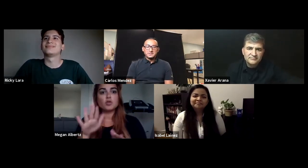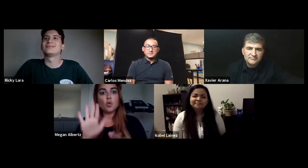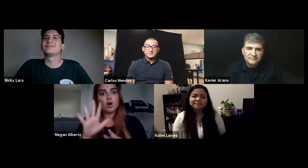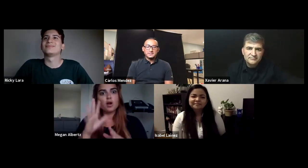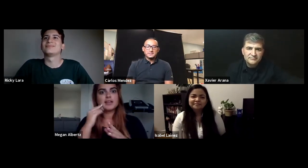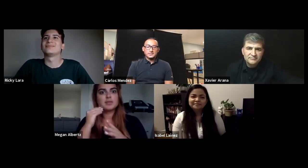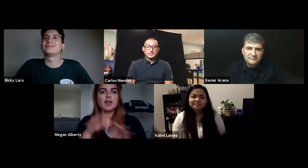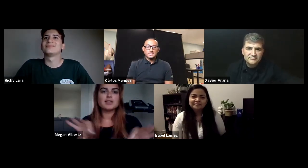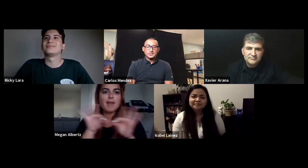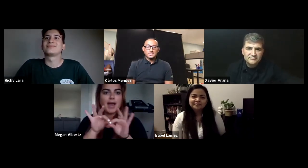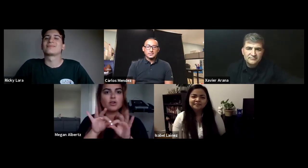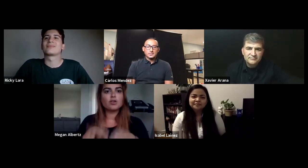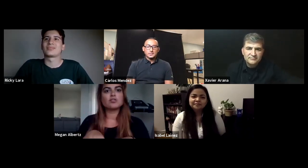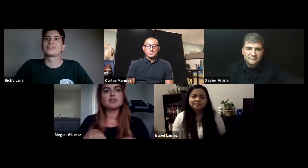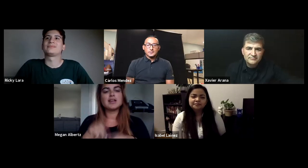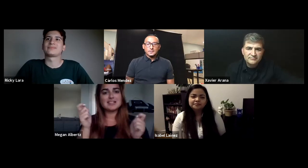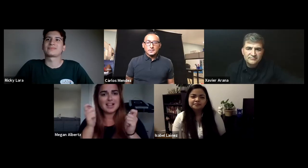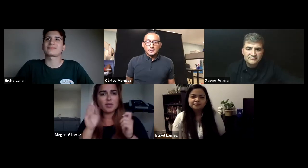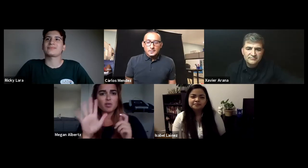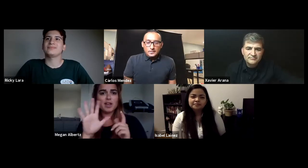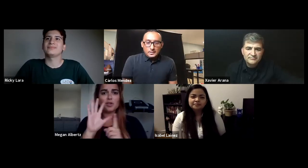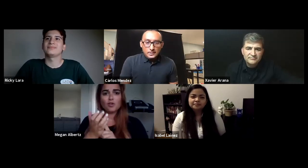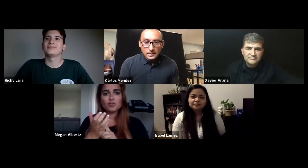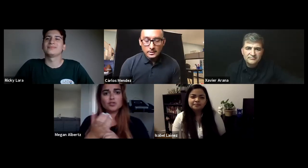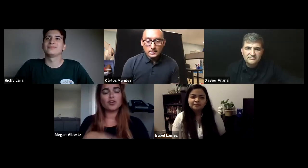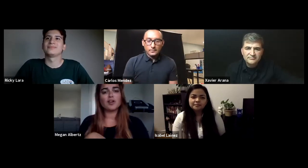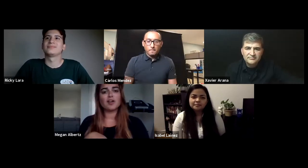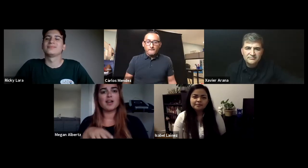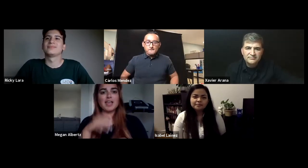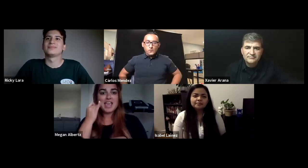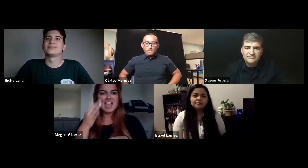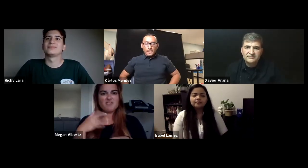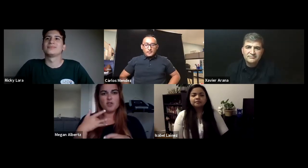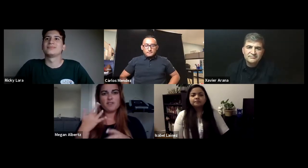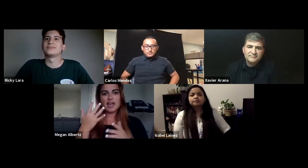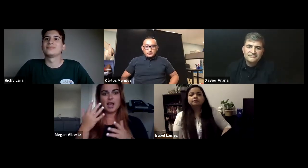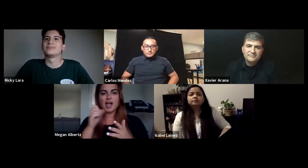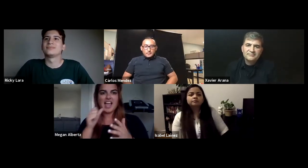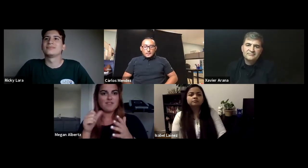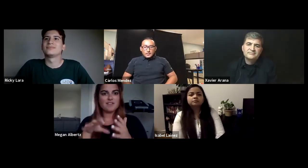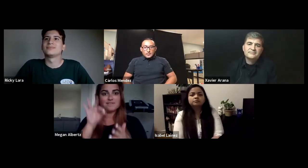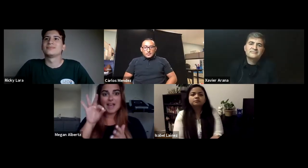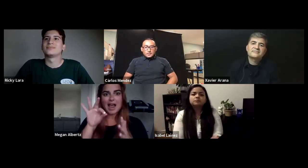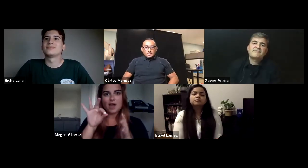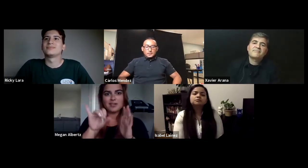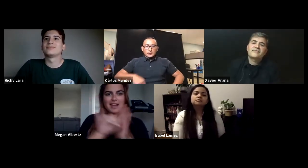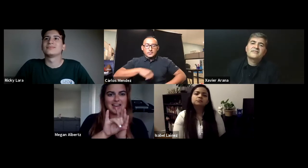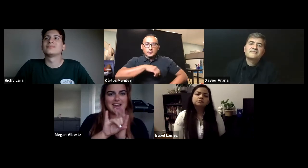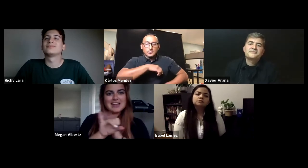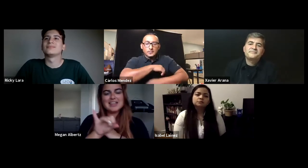you aren't alone. You know that your experience is important, and it's important to celebrate your culture.